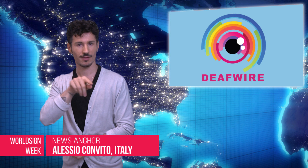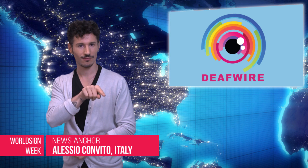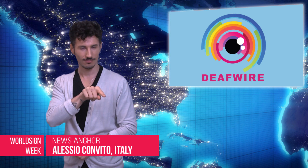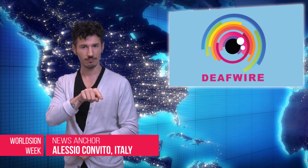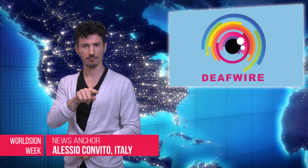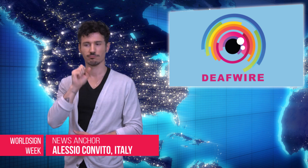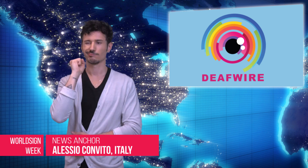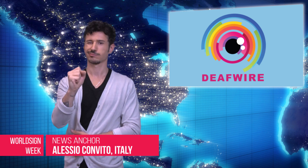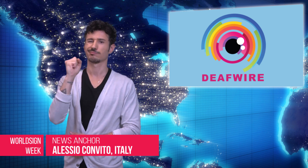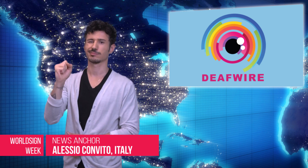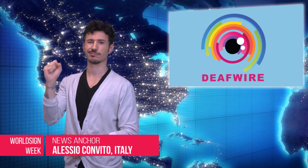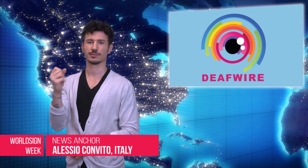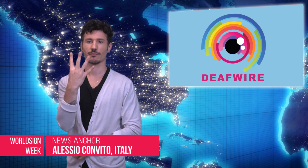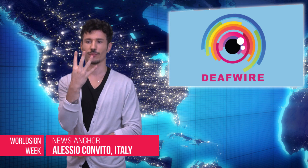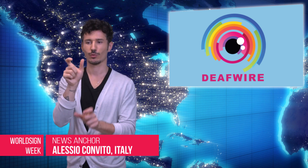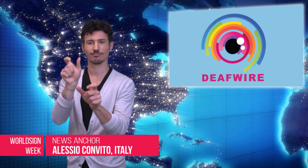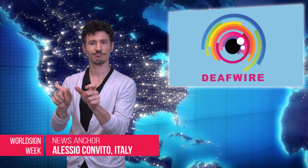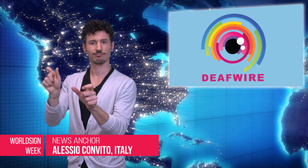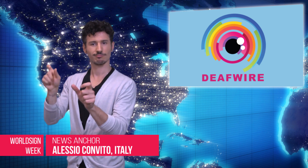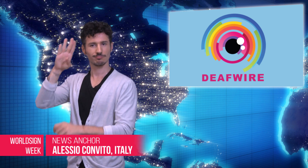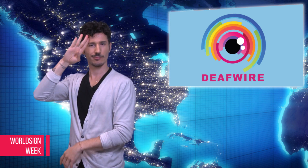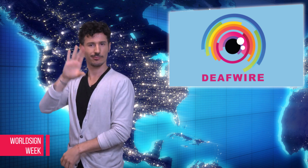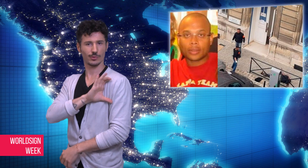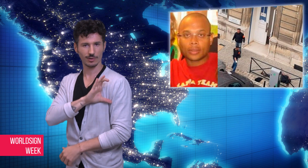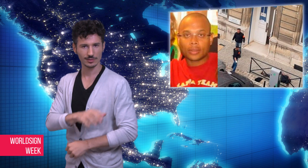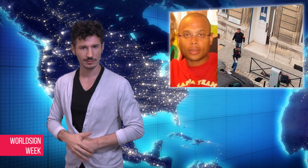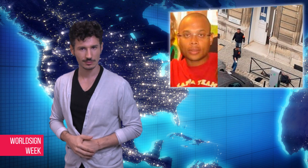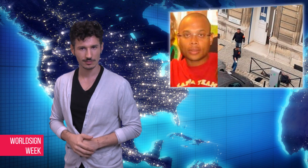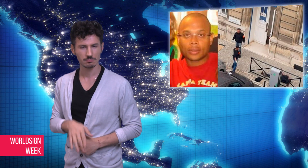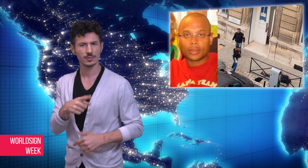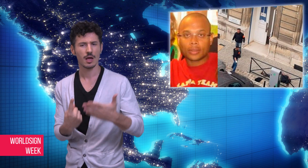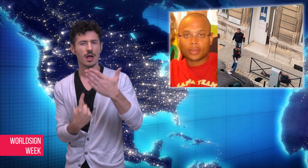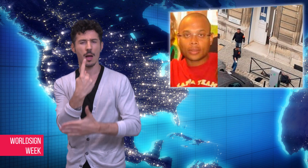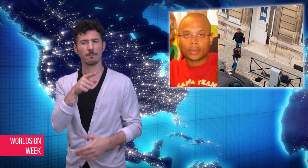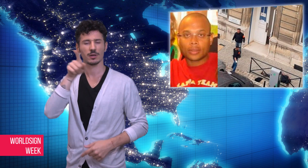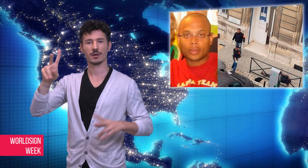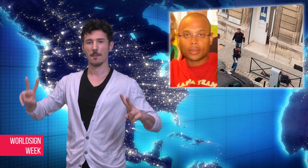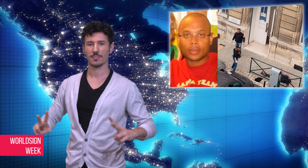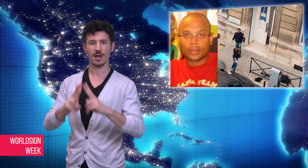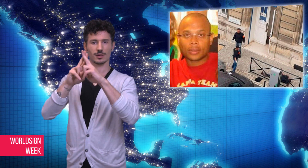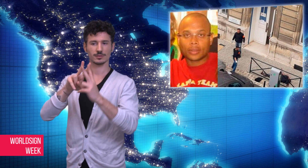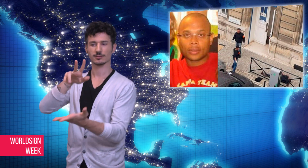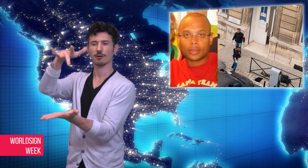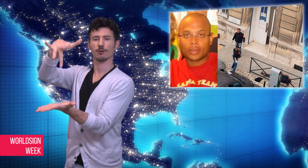stabbed four officers to death with a ceramic knife.